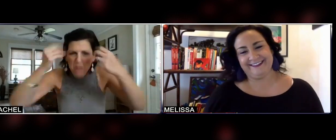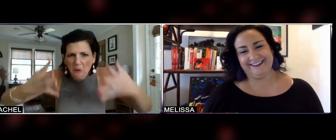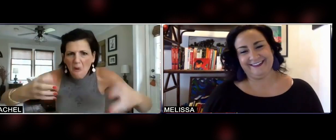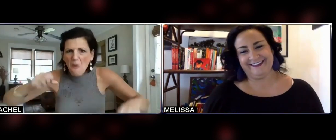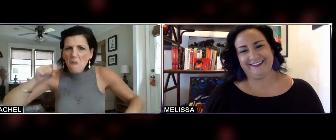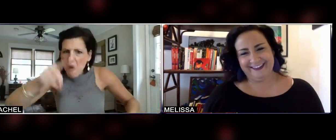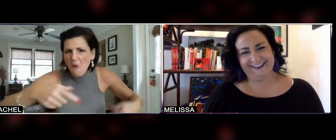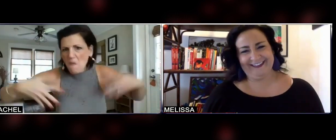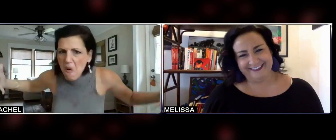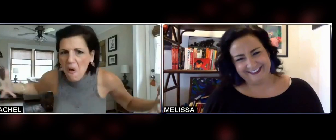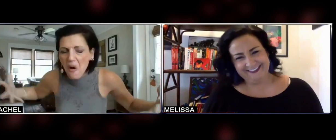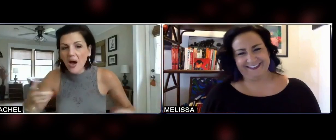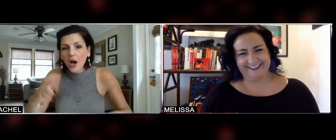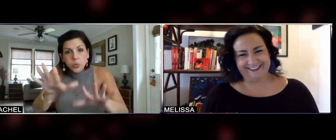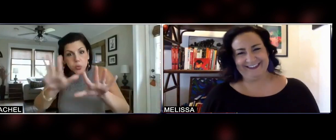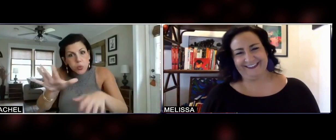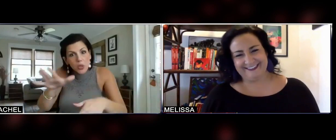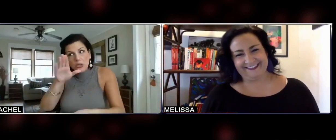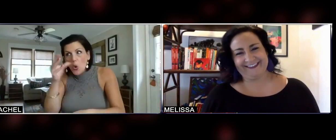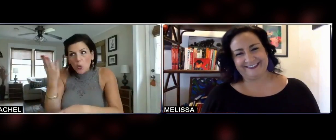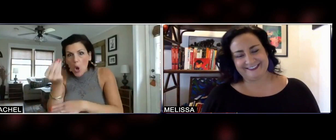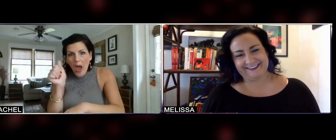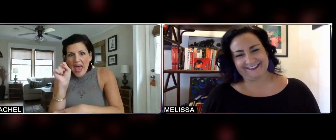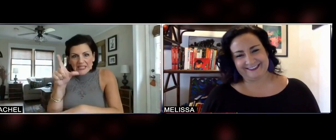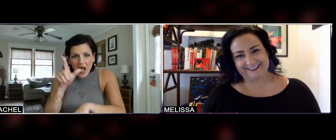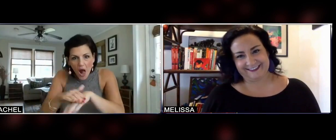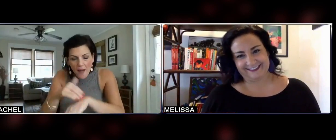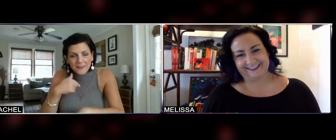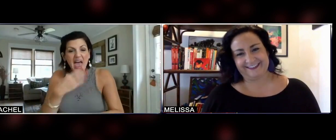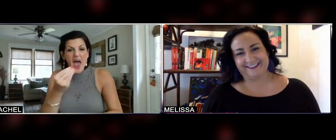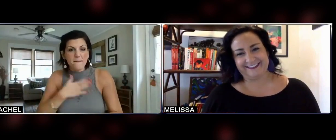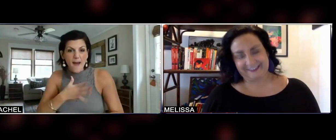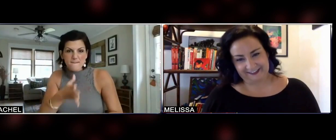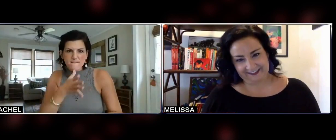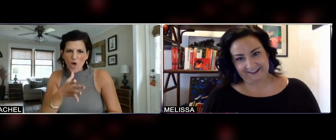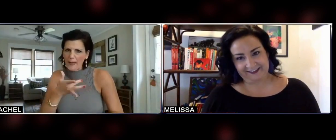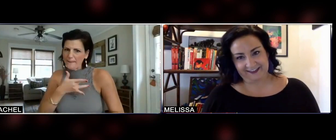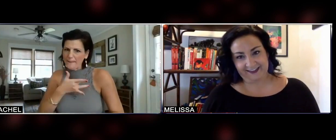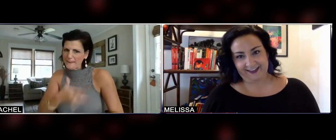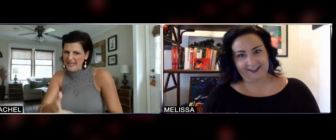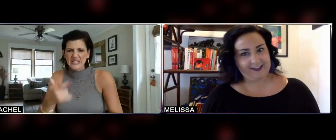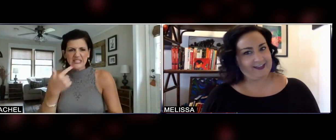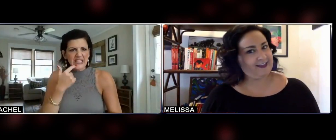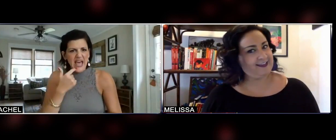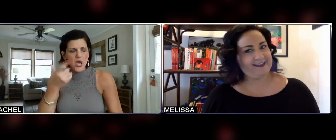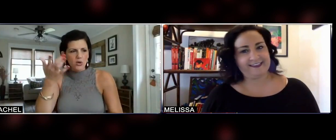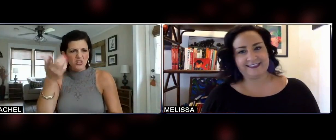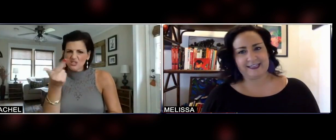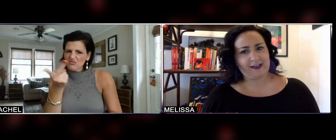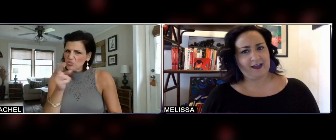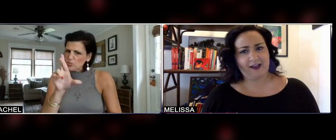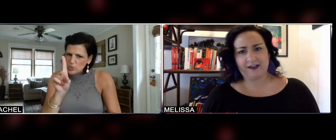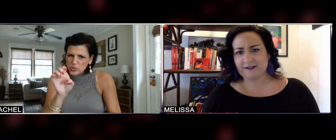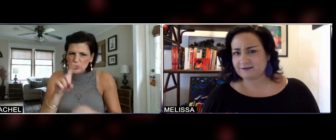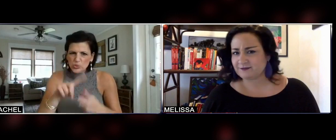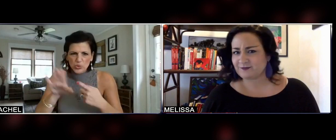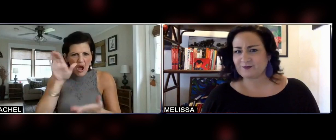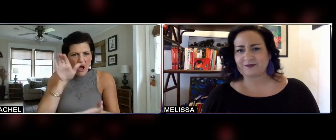I want to properly convey my emotions. He would say, "Whoa, don't go ASL on me!" And my mother tends to tell me that I'm rude to my husband.